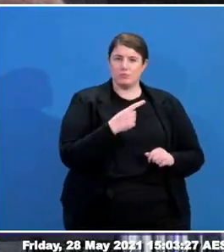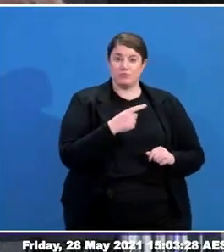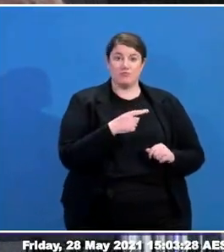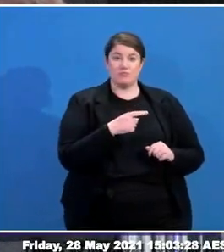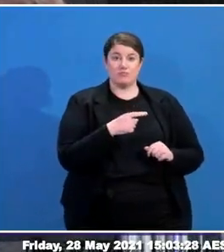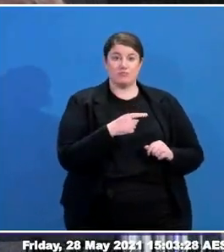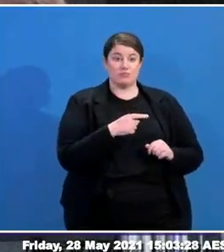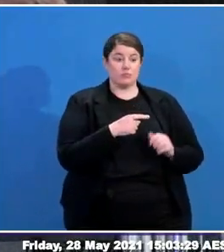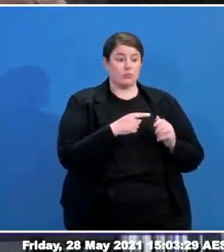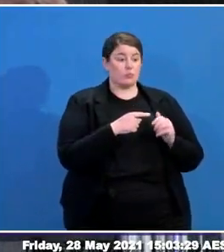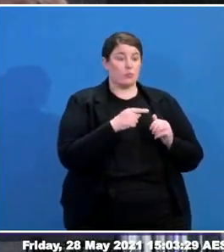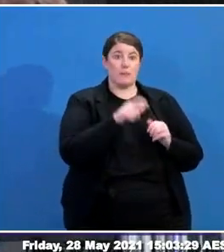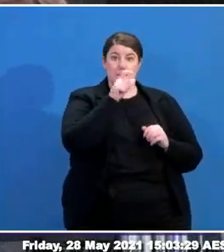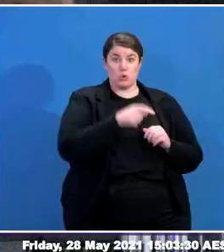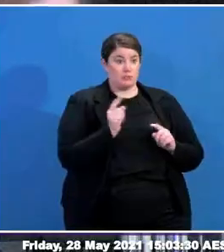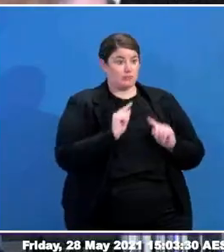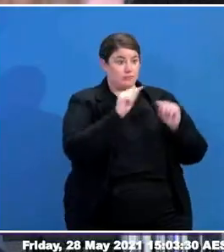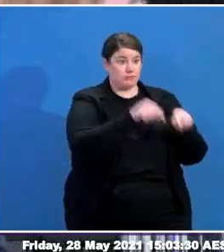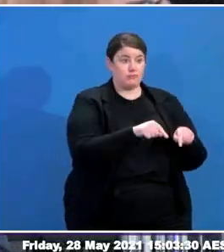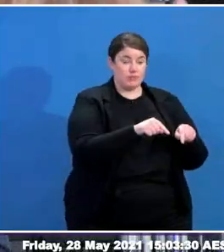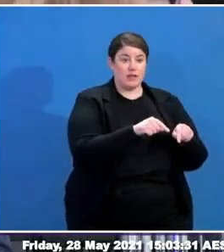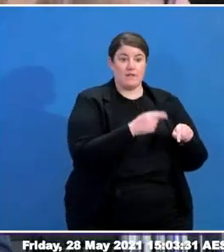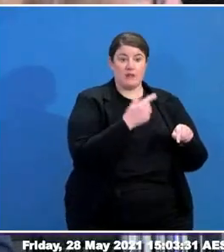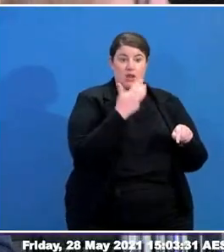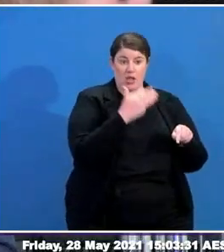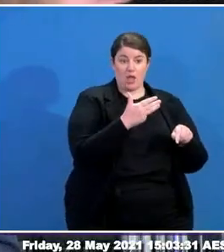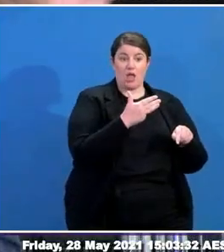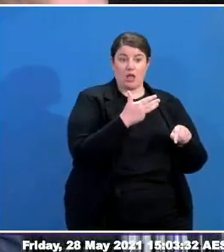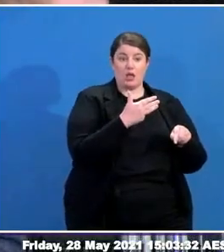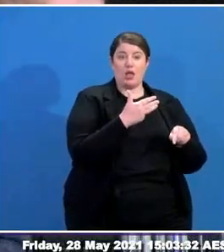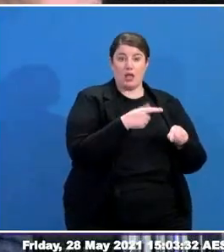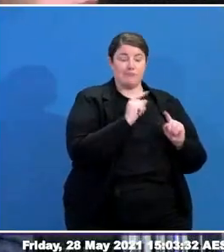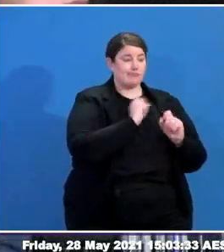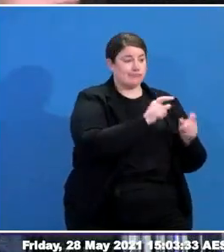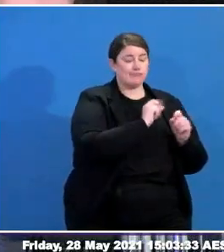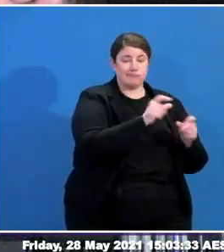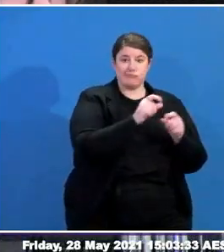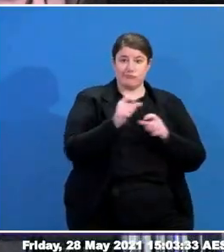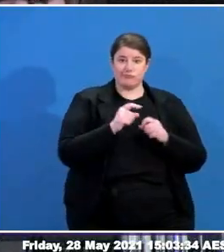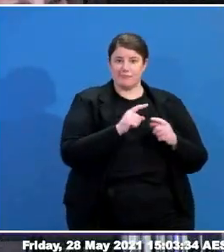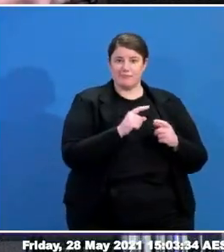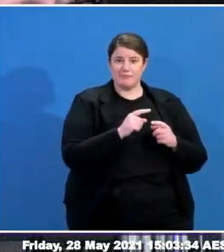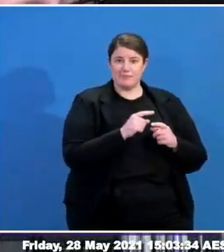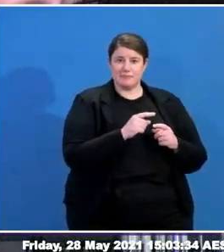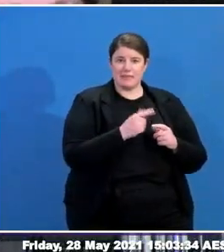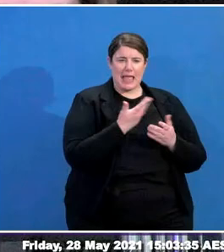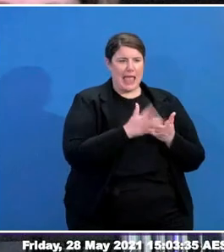of Sunnyfield's outlets or sites to include in the audit sample. Can you tell the Commissioners how those nine were selected?